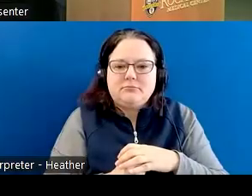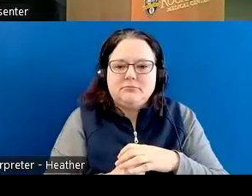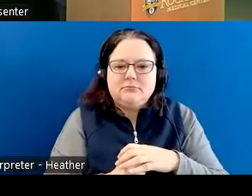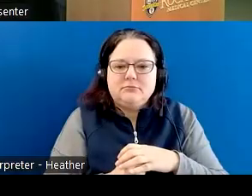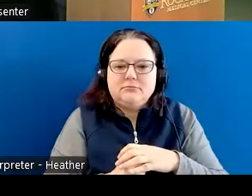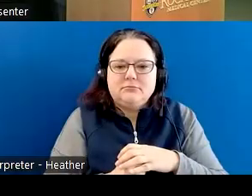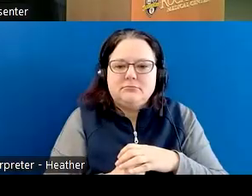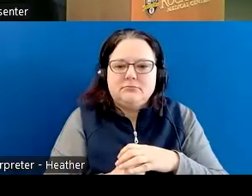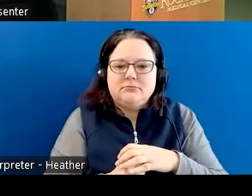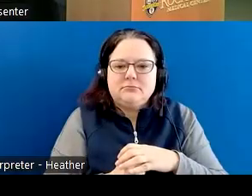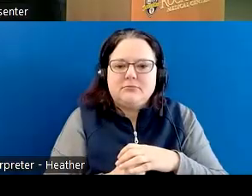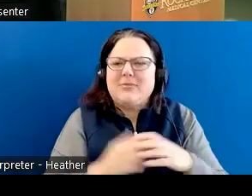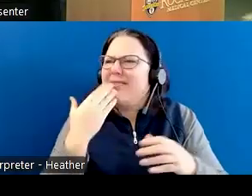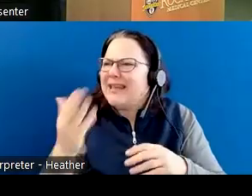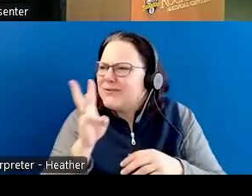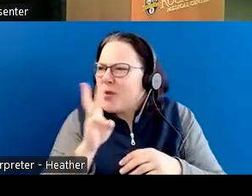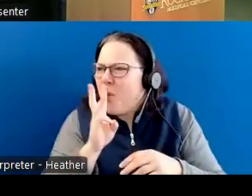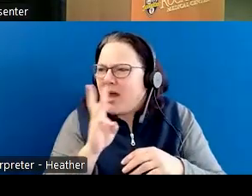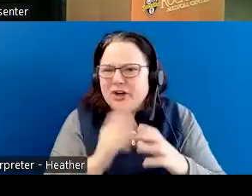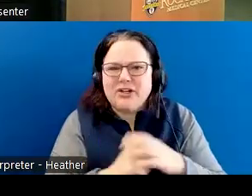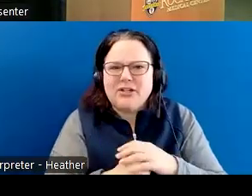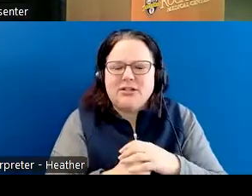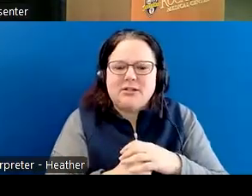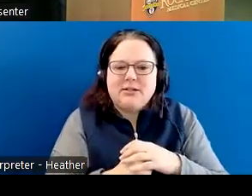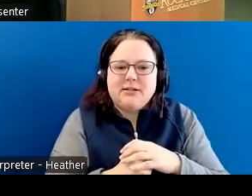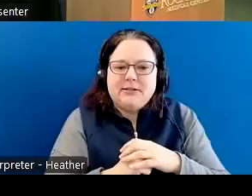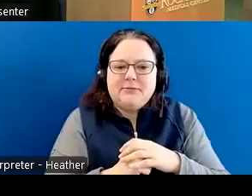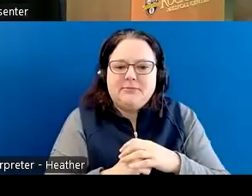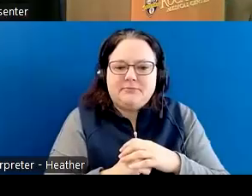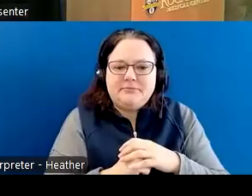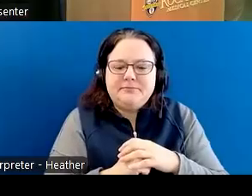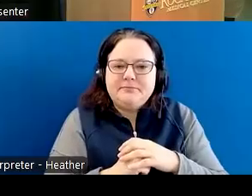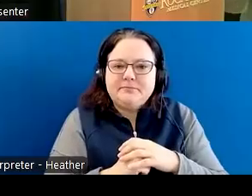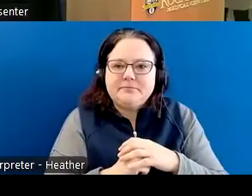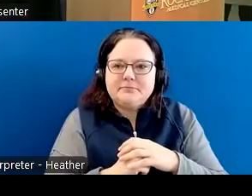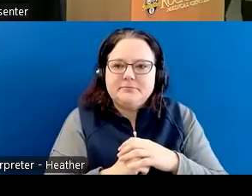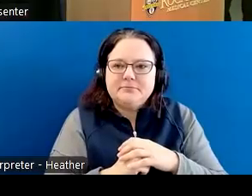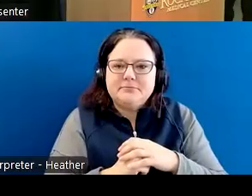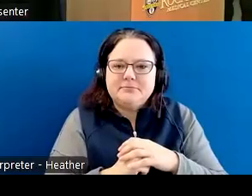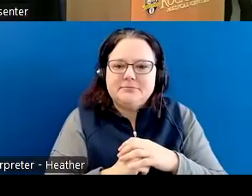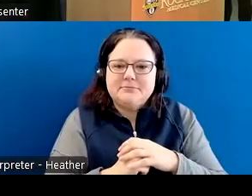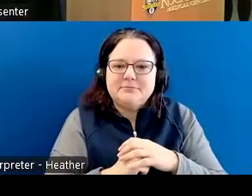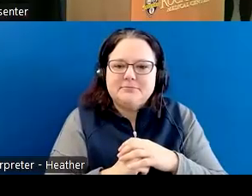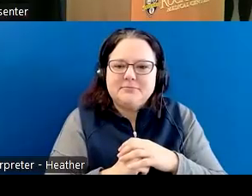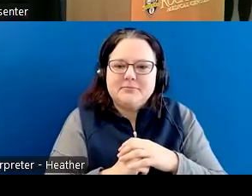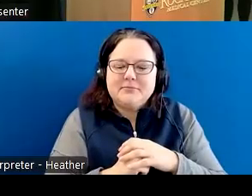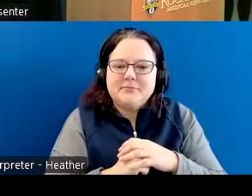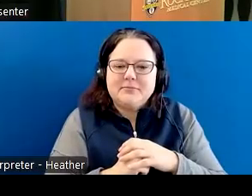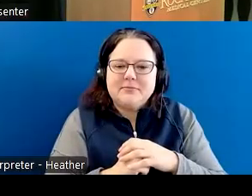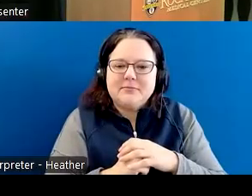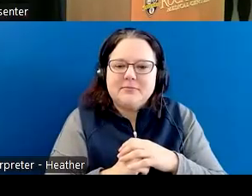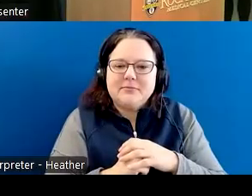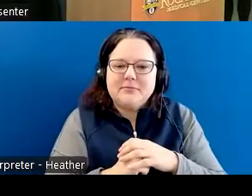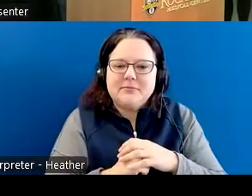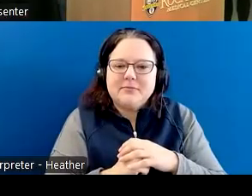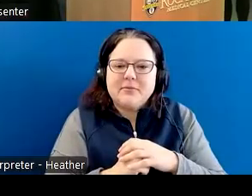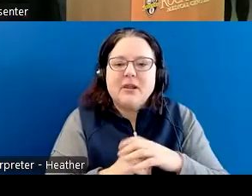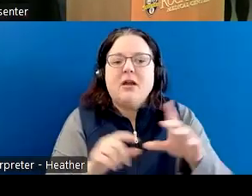Excuse me. Thanks for the water. Um, in the mid uh 20th century, we see the roots of the community